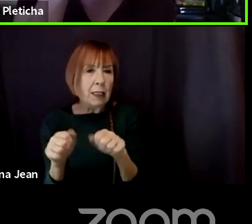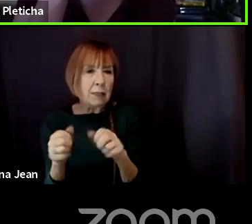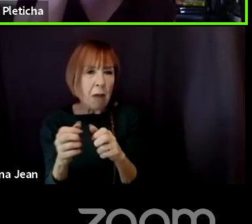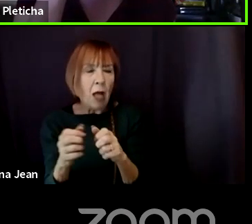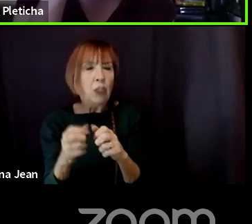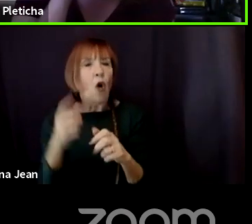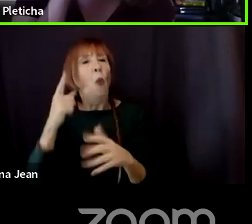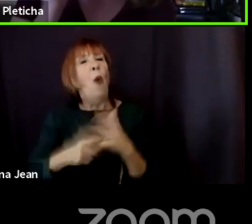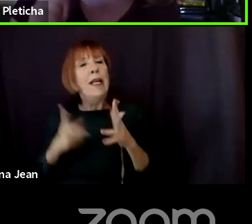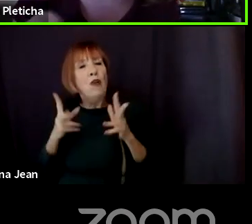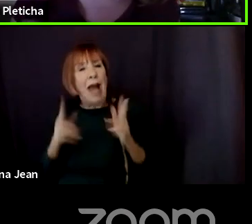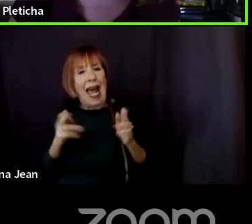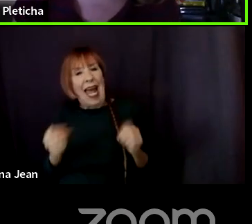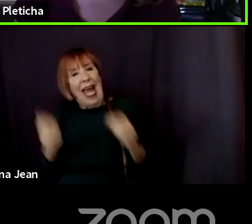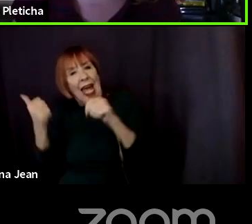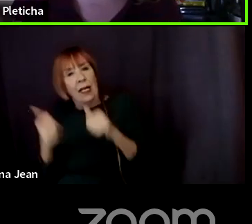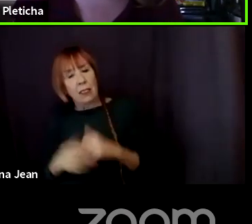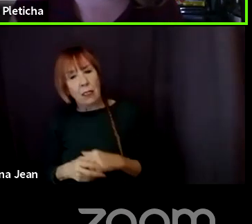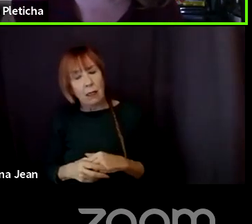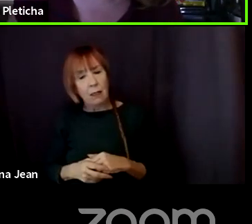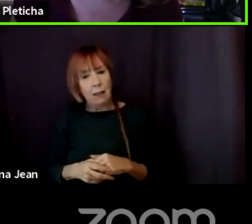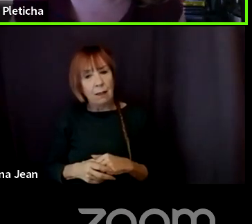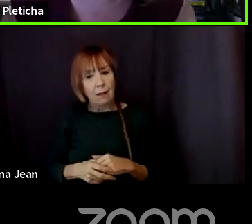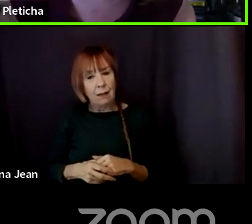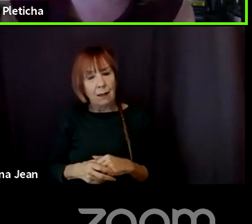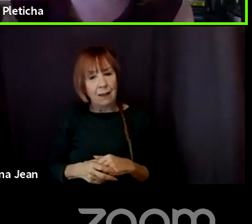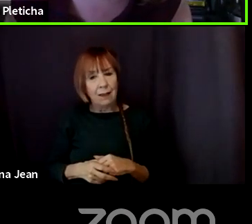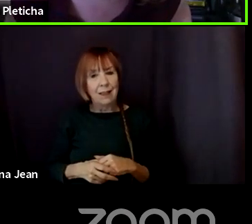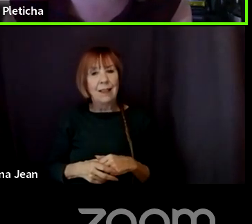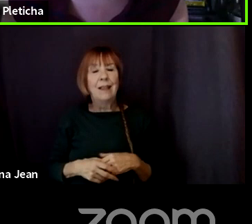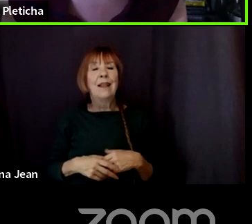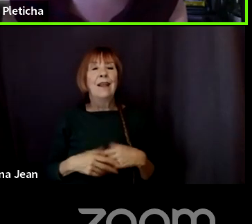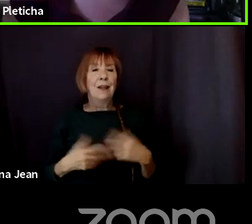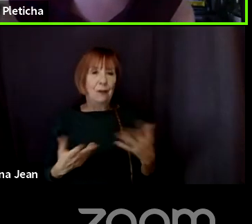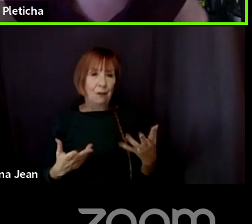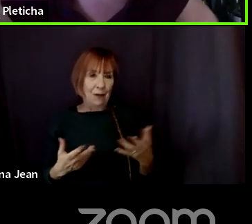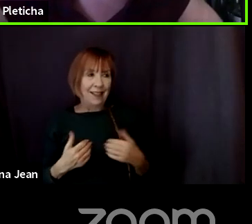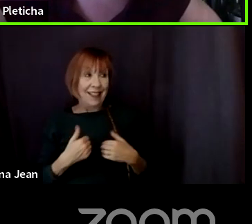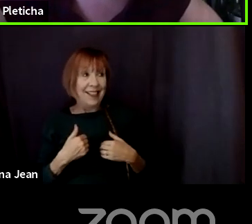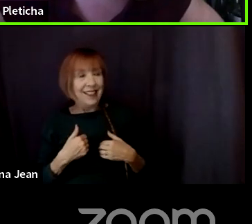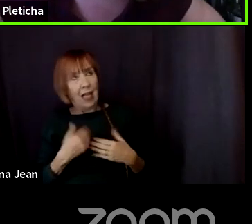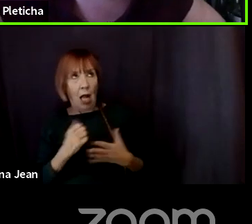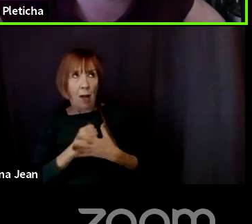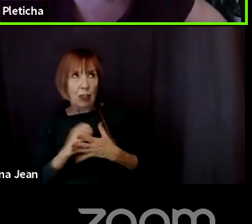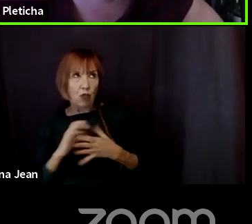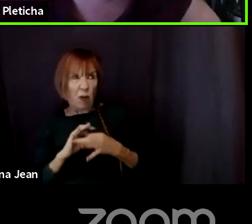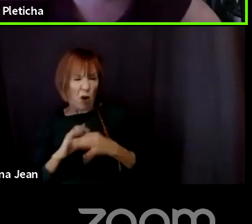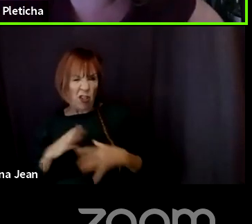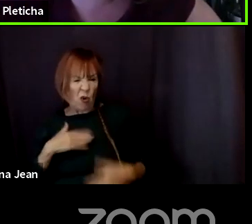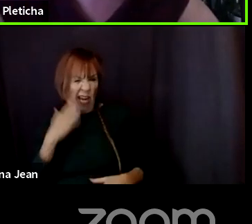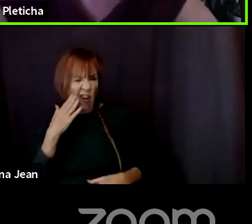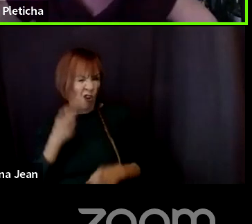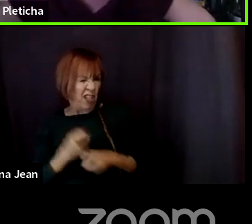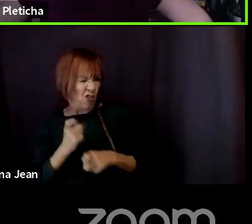Well, again, I'm a script coordinator, so I know all the tricks, but they shouldn't be cutting,